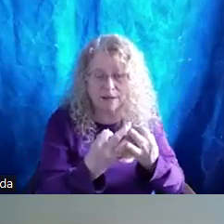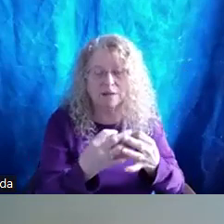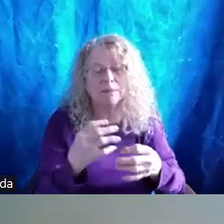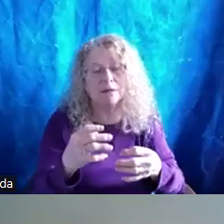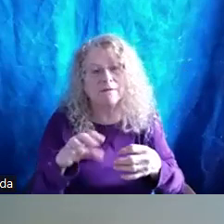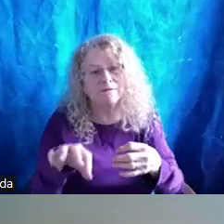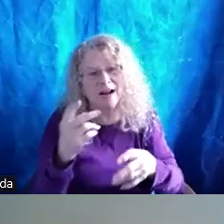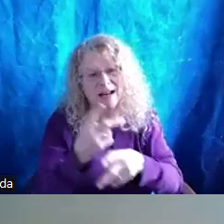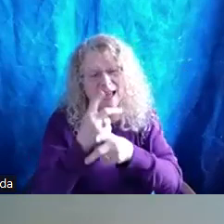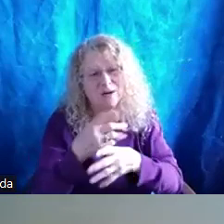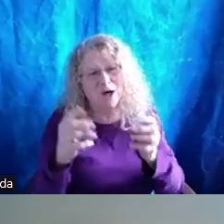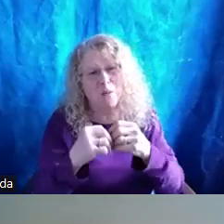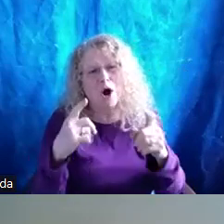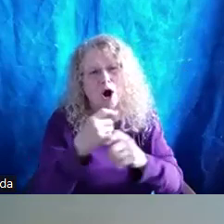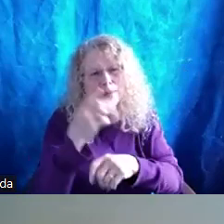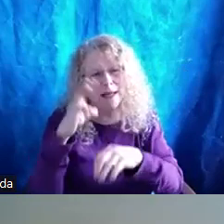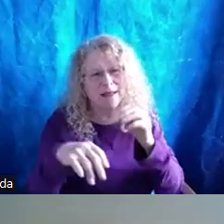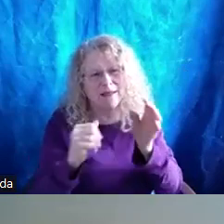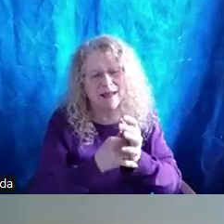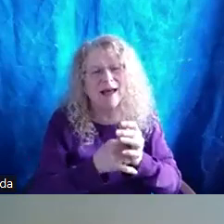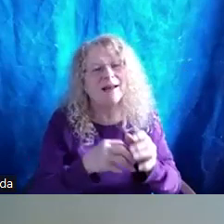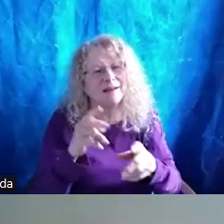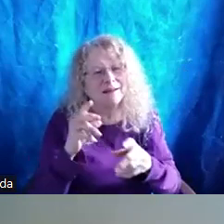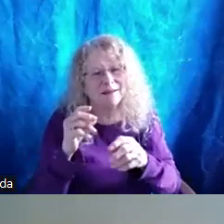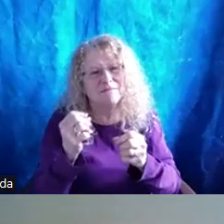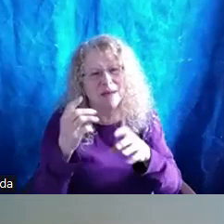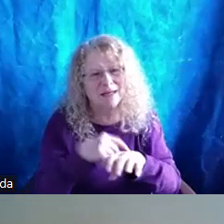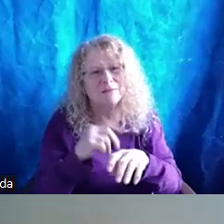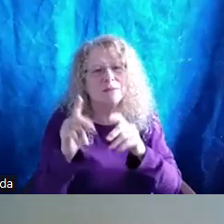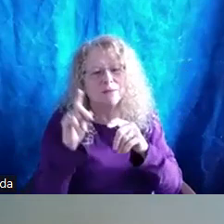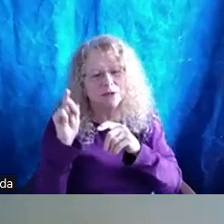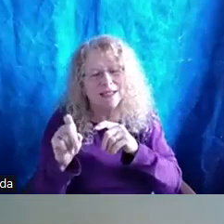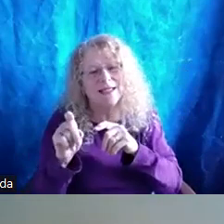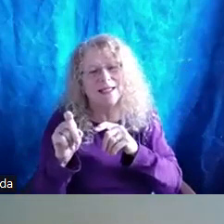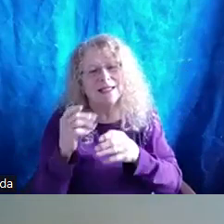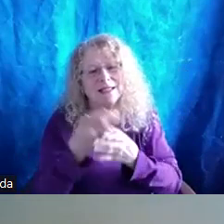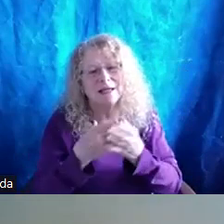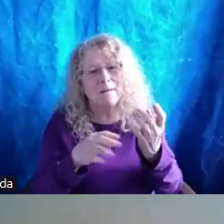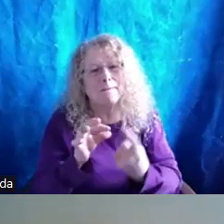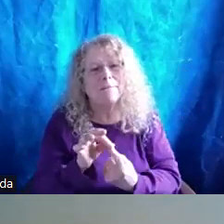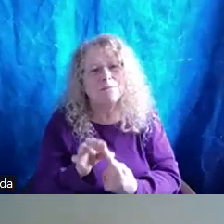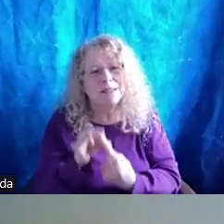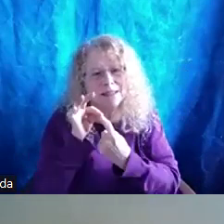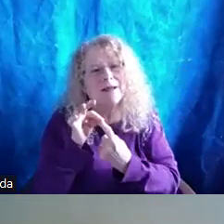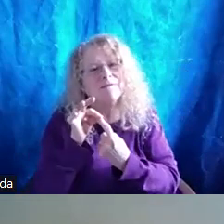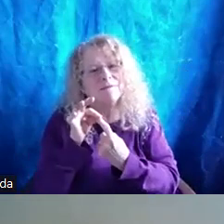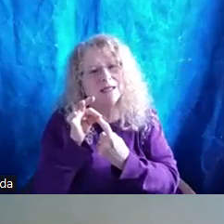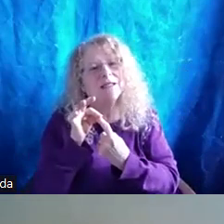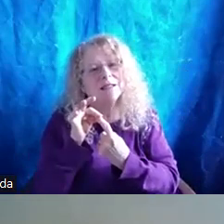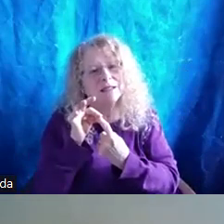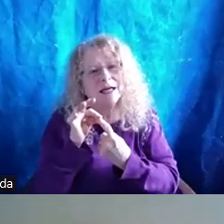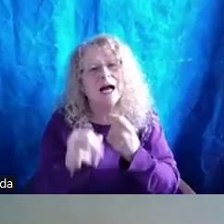COMPLICATED THAN THAT AND PEOPLE REALLY NEED SOME REALLY SPECIFIC ASSISTANCE IN TRYING